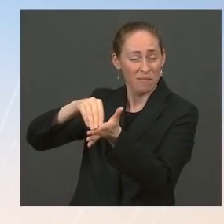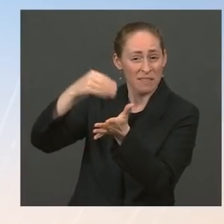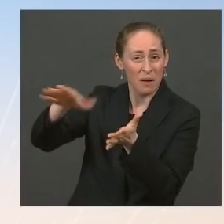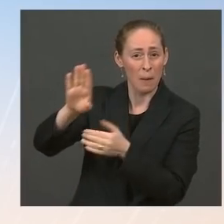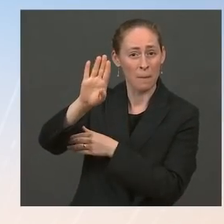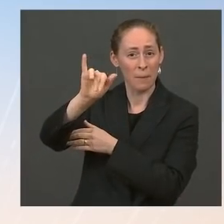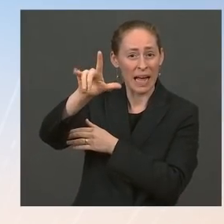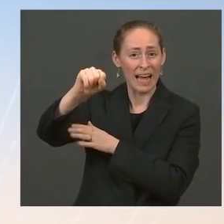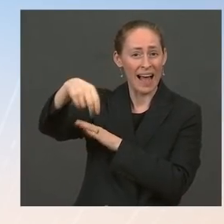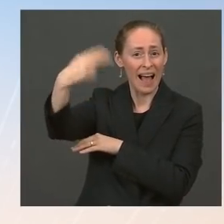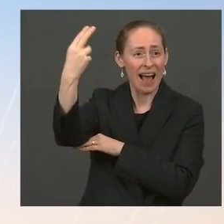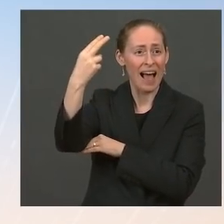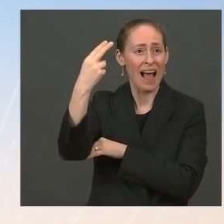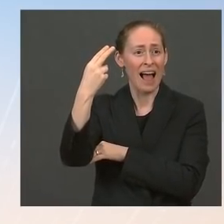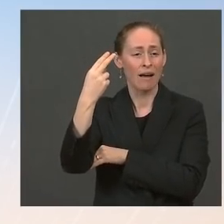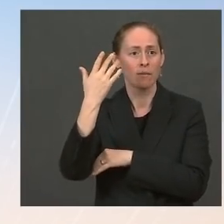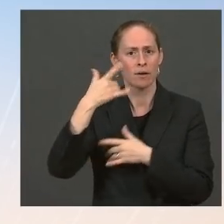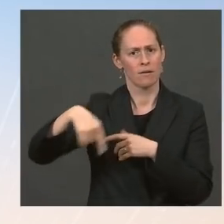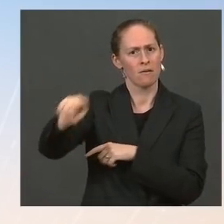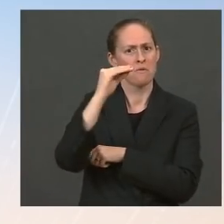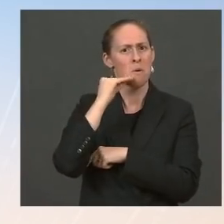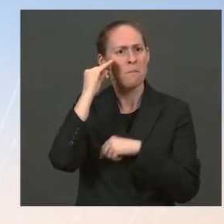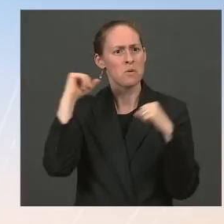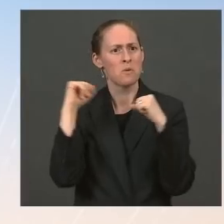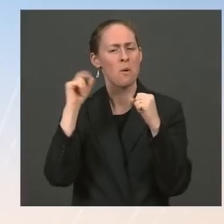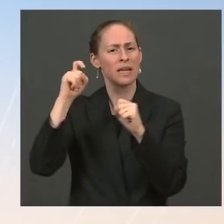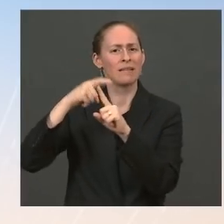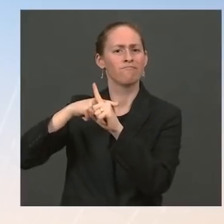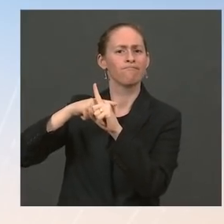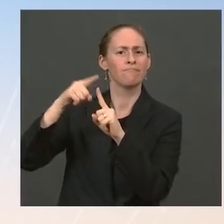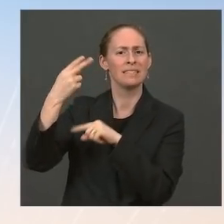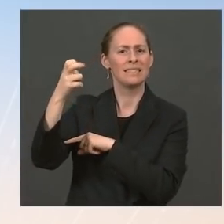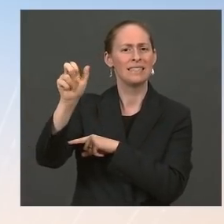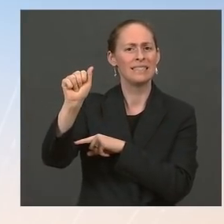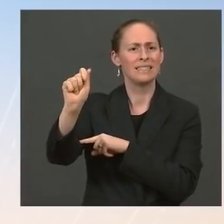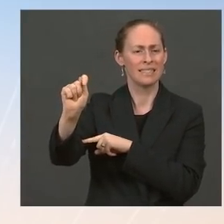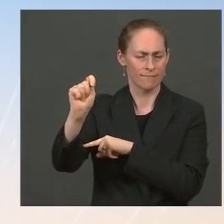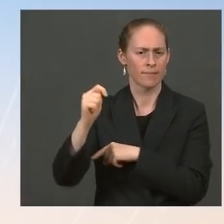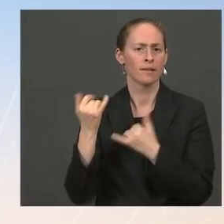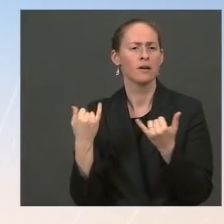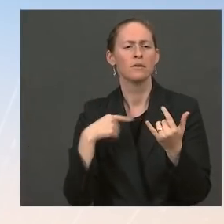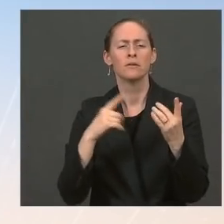This focus -- the focus of the meeting will be on deploying unprecedented resources provided by the American Rescue Plan,